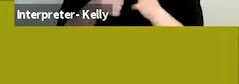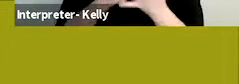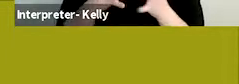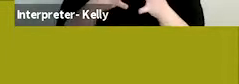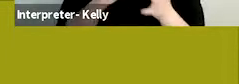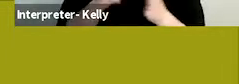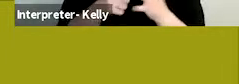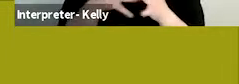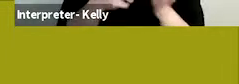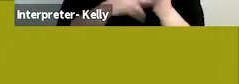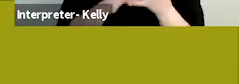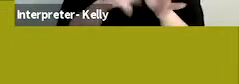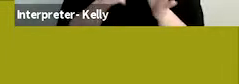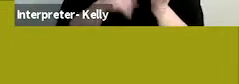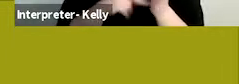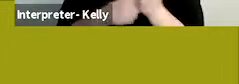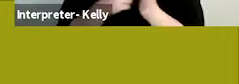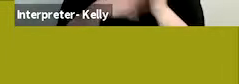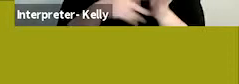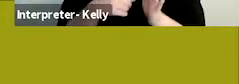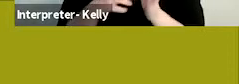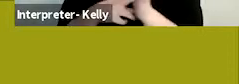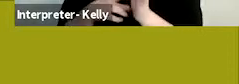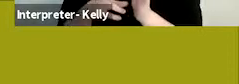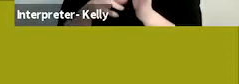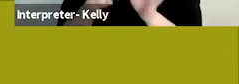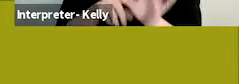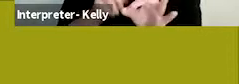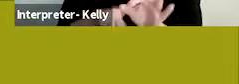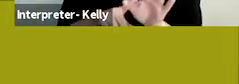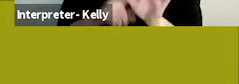individuals to receive an inclusive education experience and to achieve the best of their